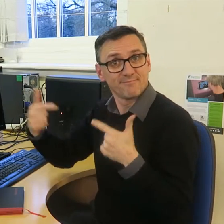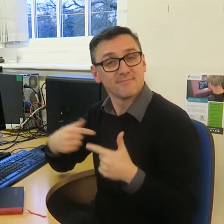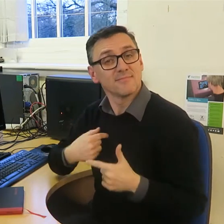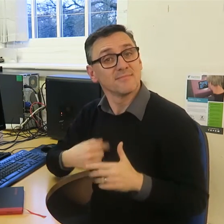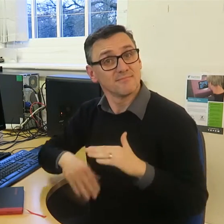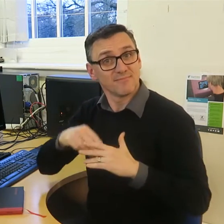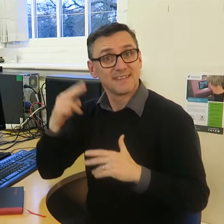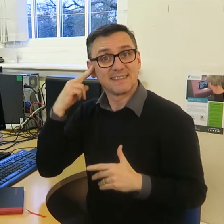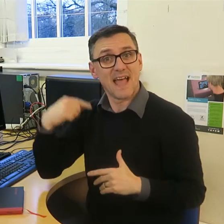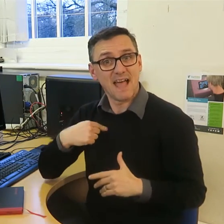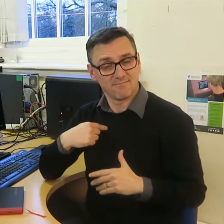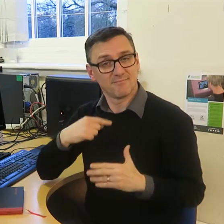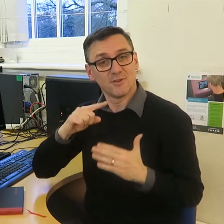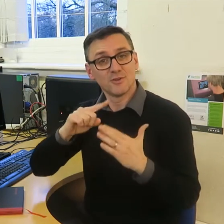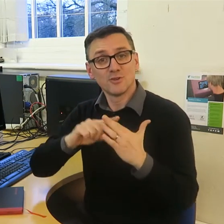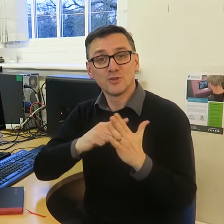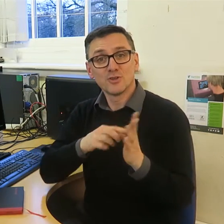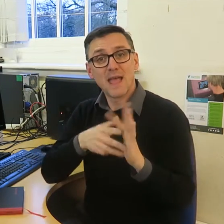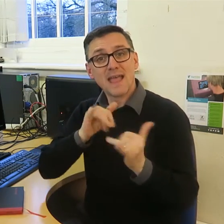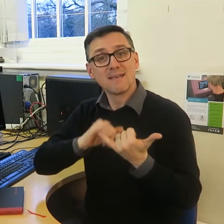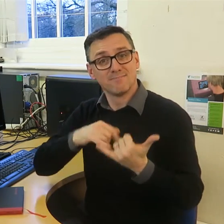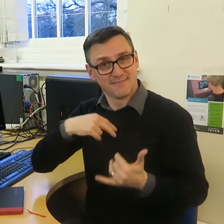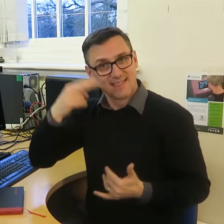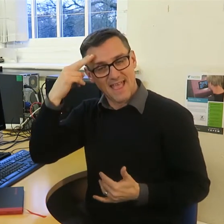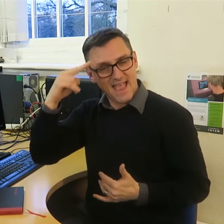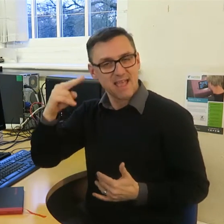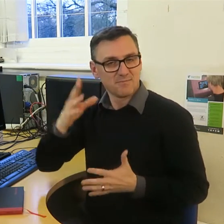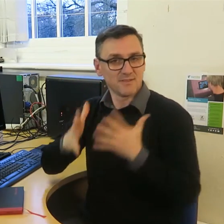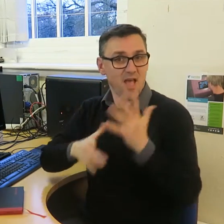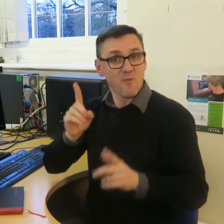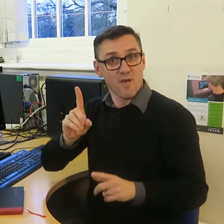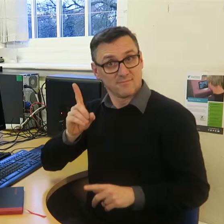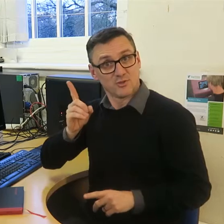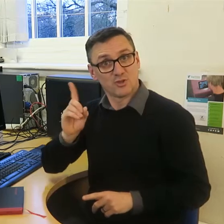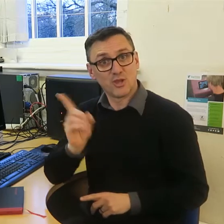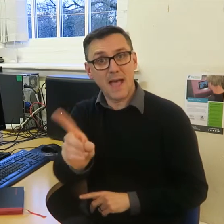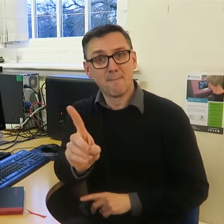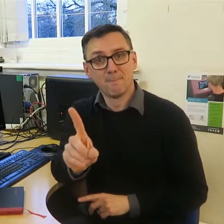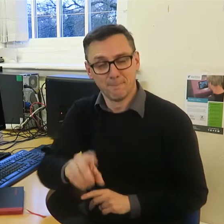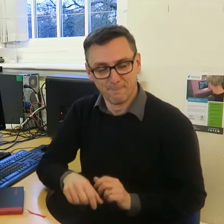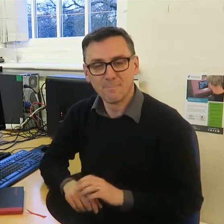I am profoundly Deaf and my name is James and here is my name sign.